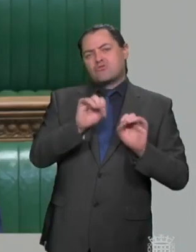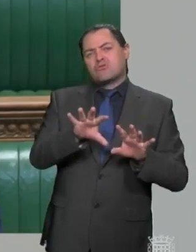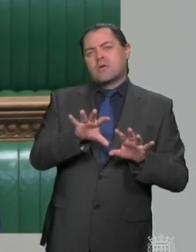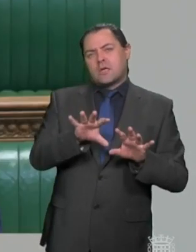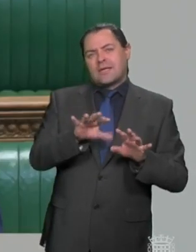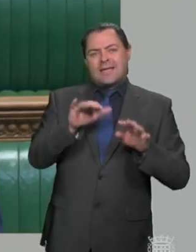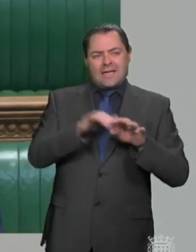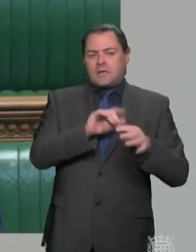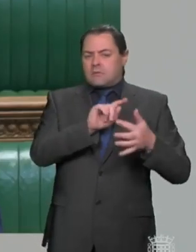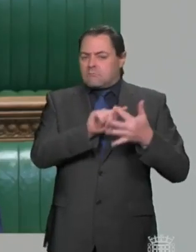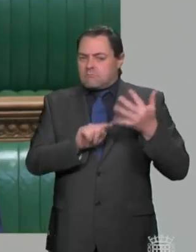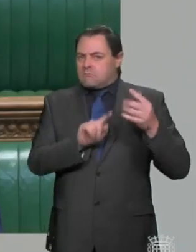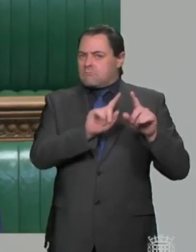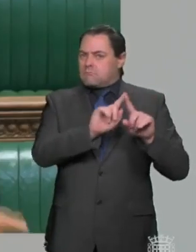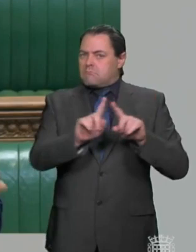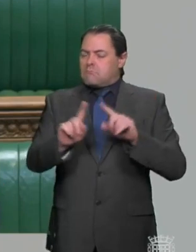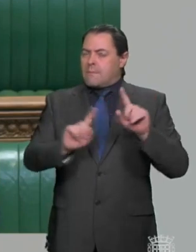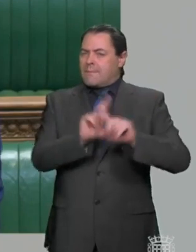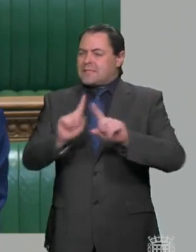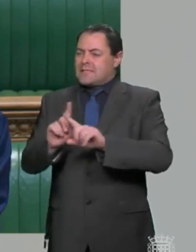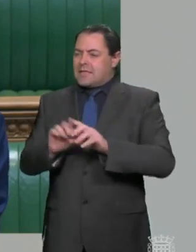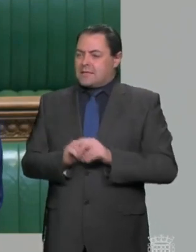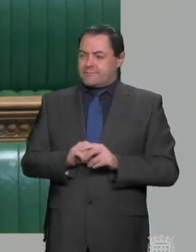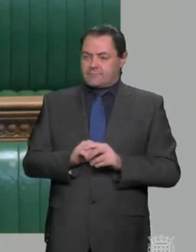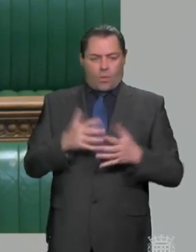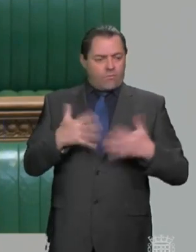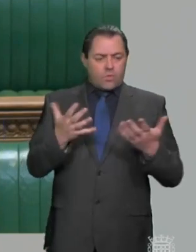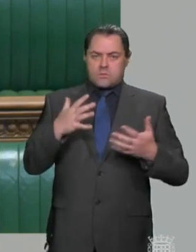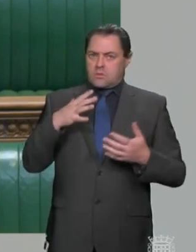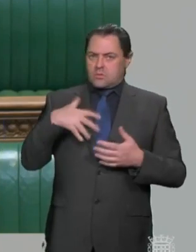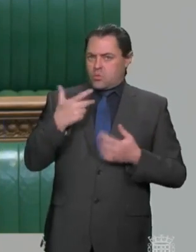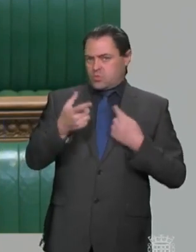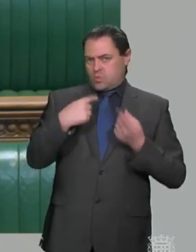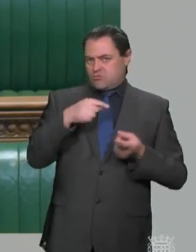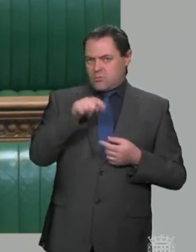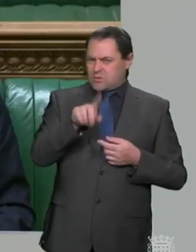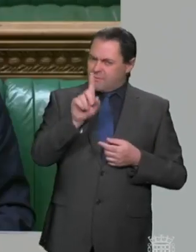number of occasions. I do not expect the Prime Minister to respond to that, but can he confirm: